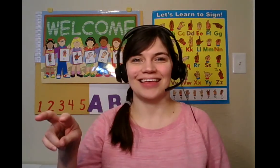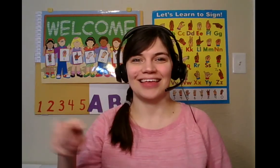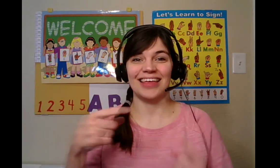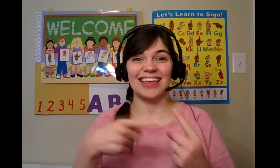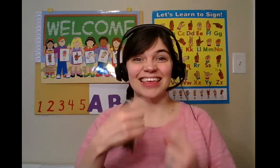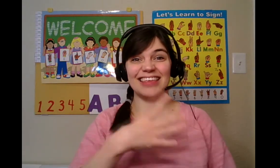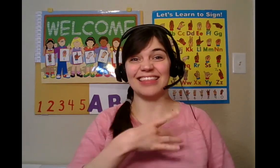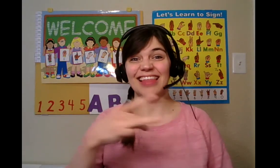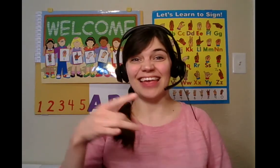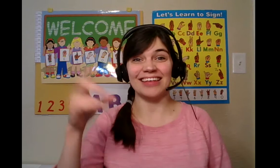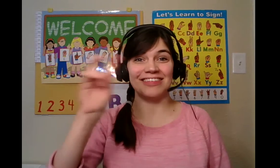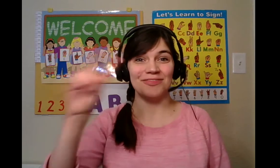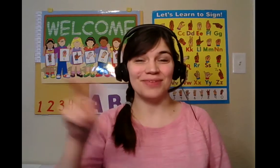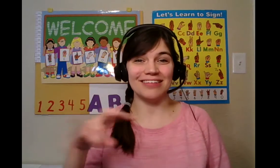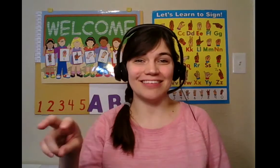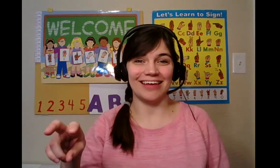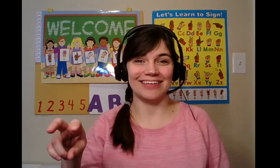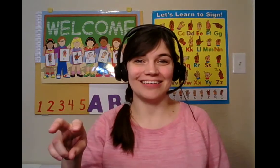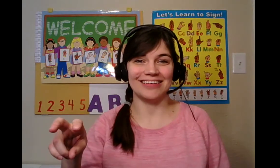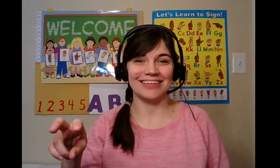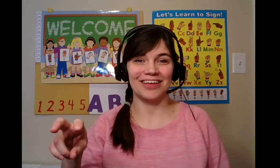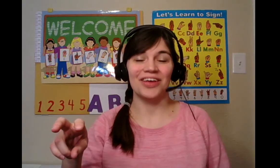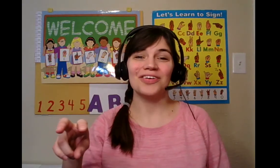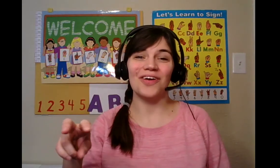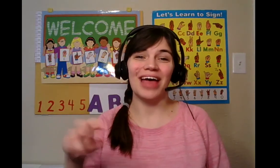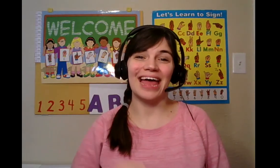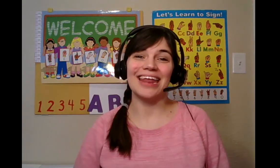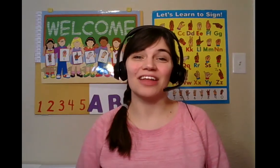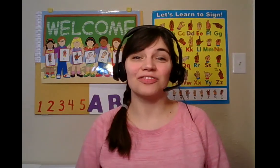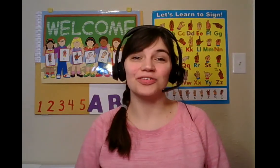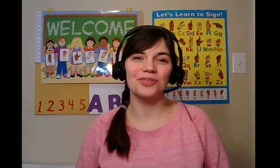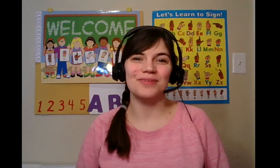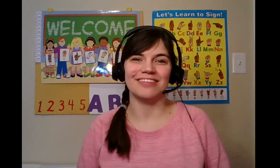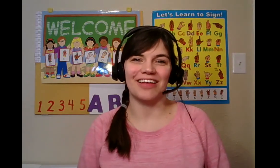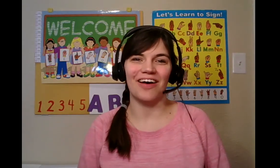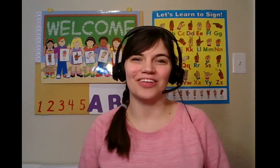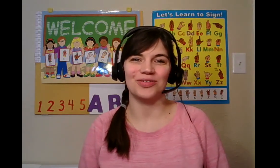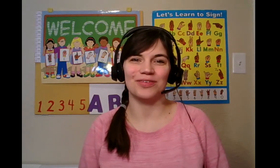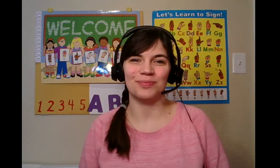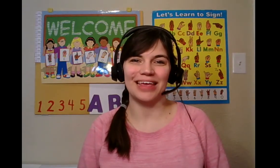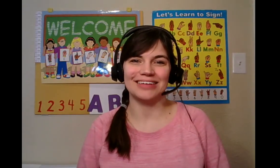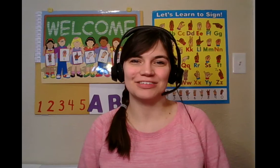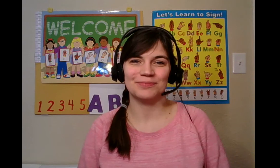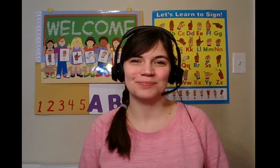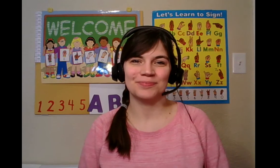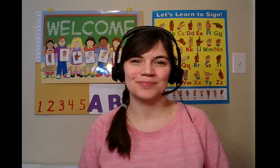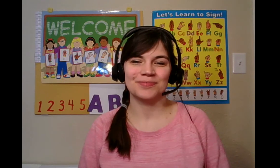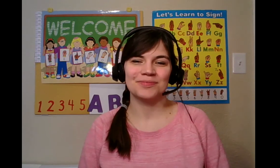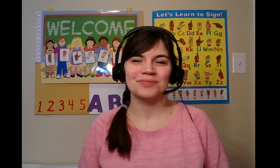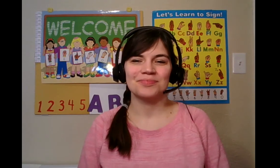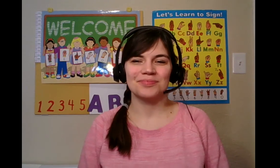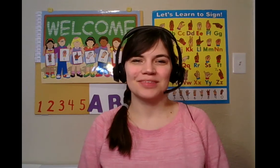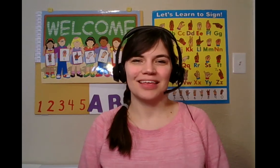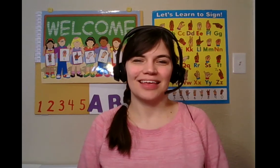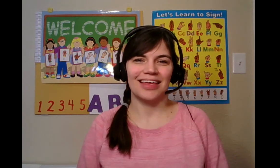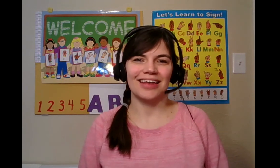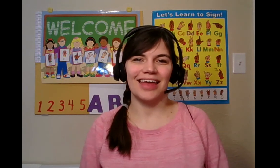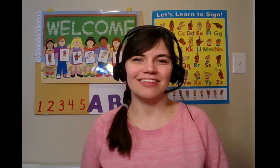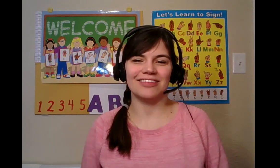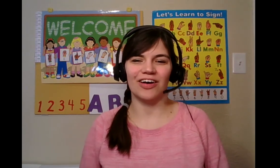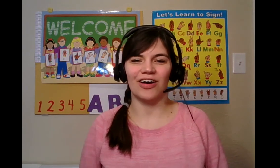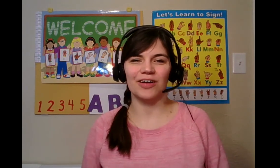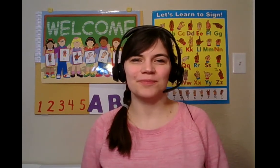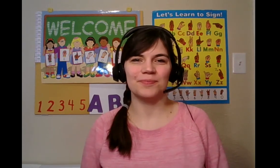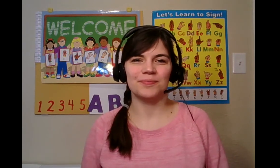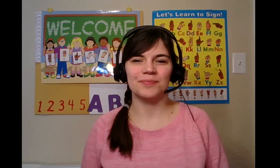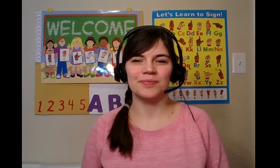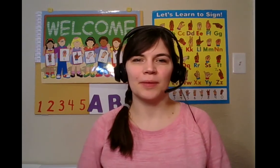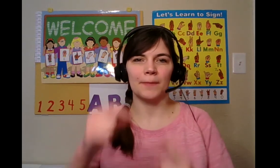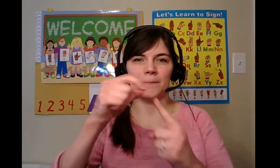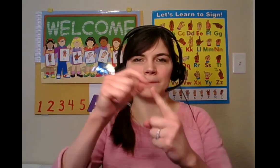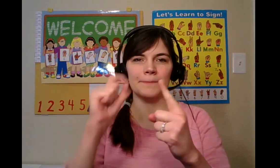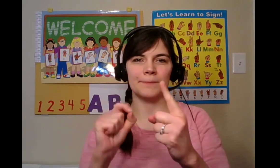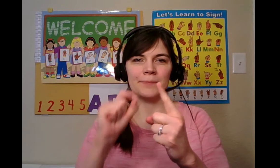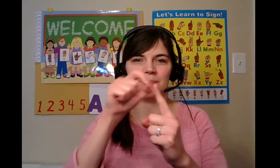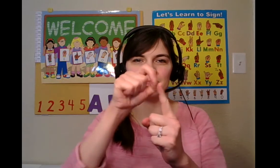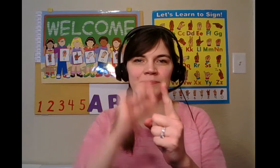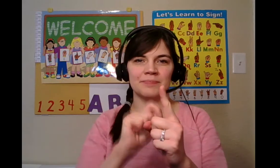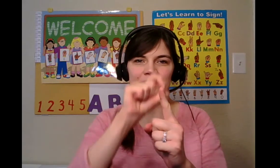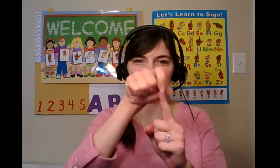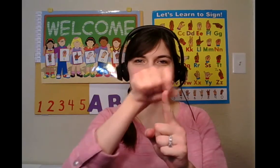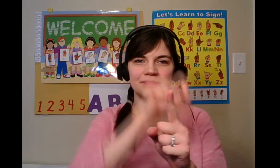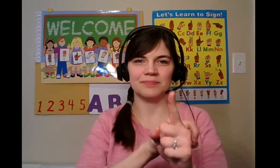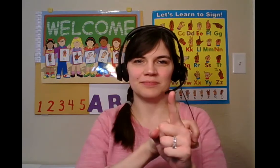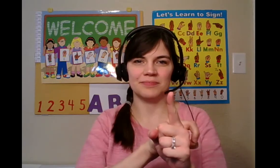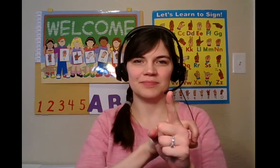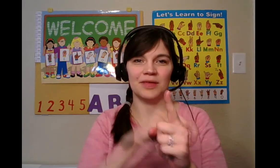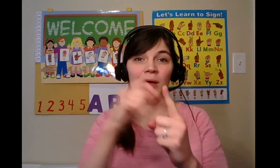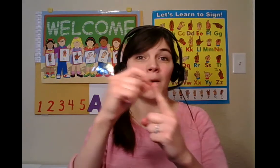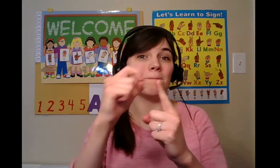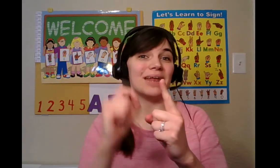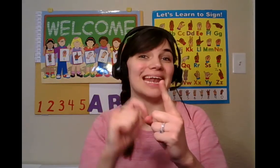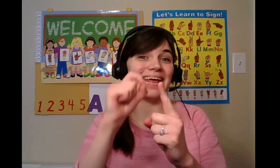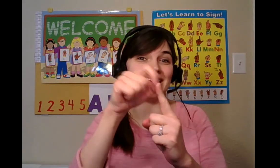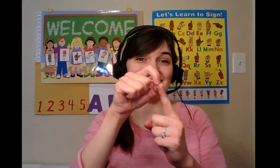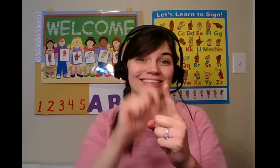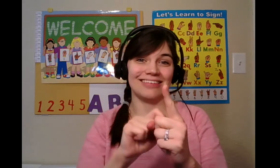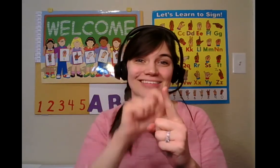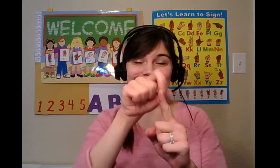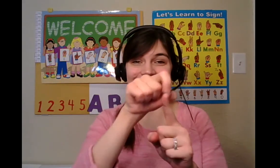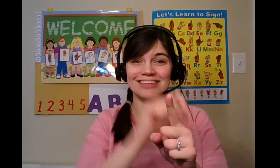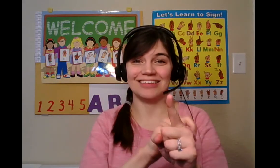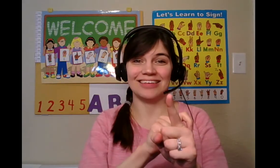he likes pizza. Go ahead and glue the pizza on to his plate. Next are bananas.